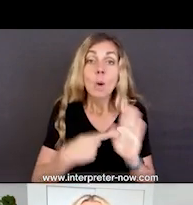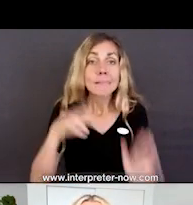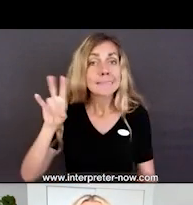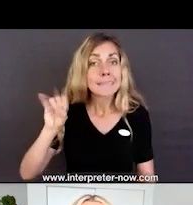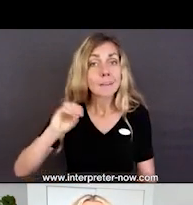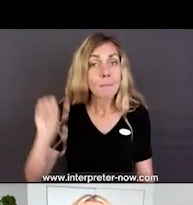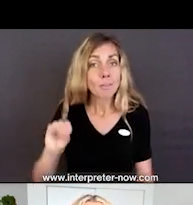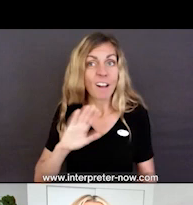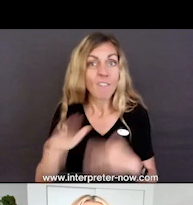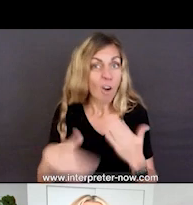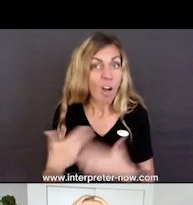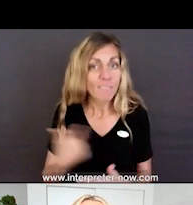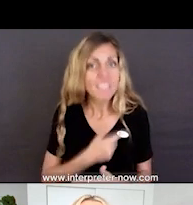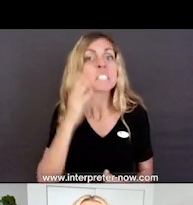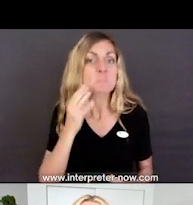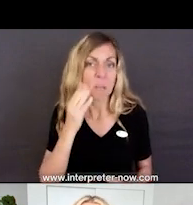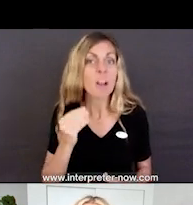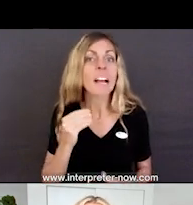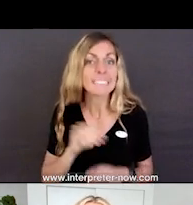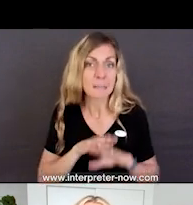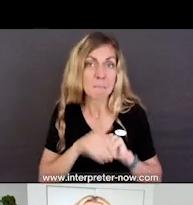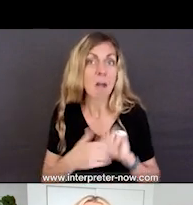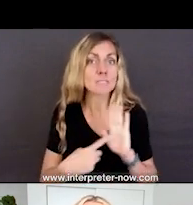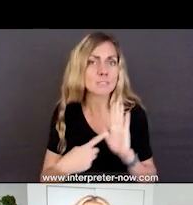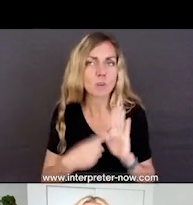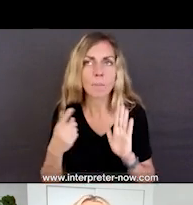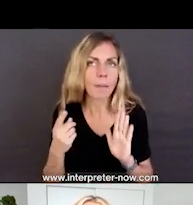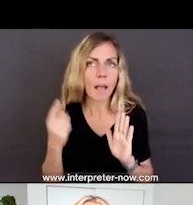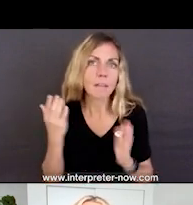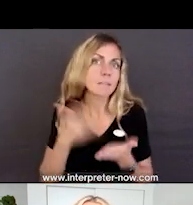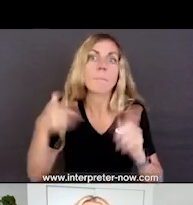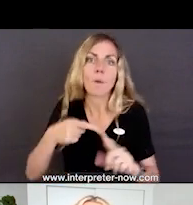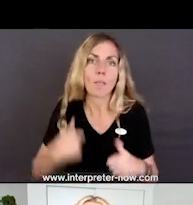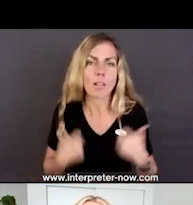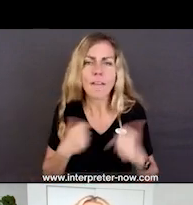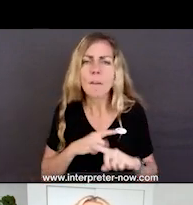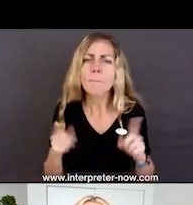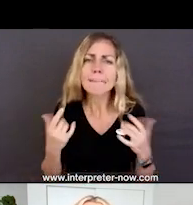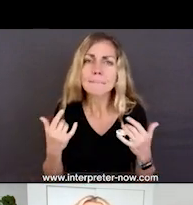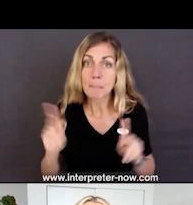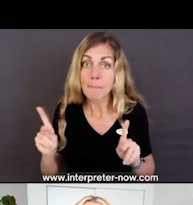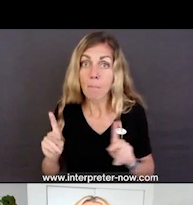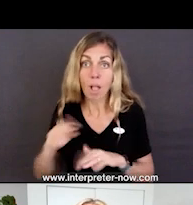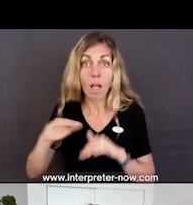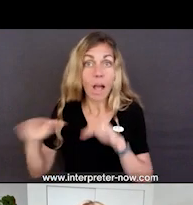There's a research that shows that 70% of all of us experience imposter syndrome at one point or another in our lives.